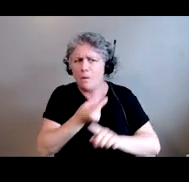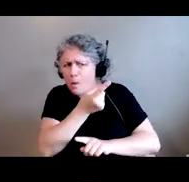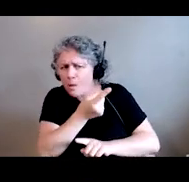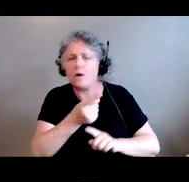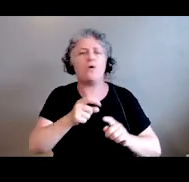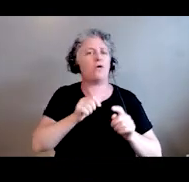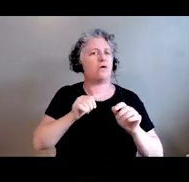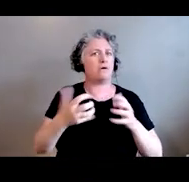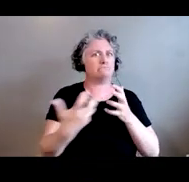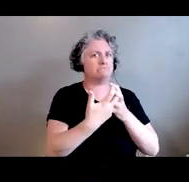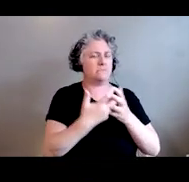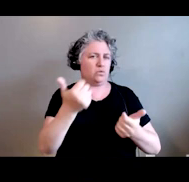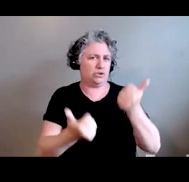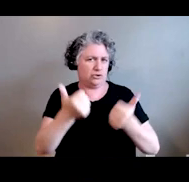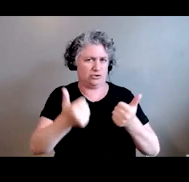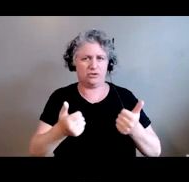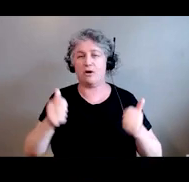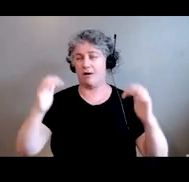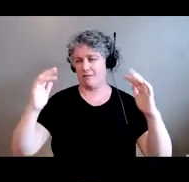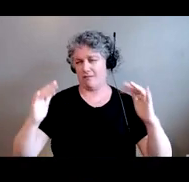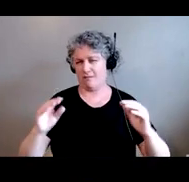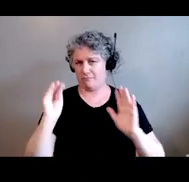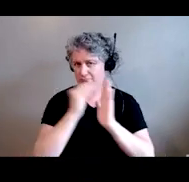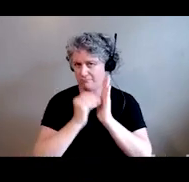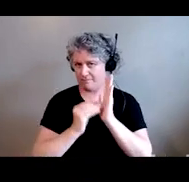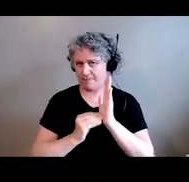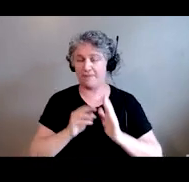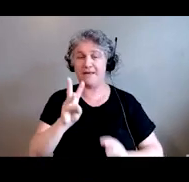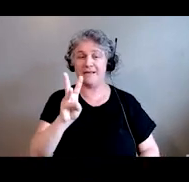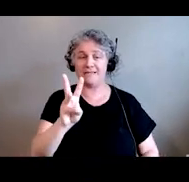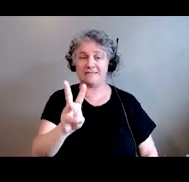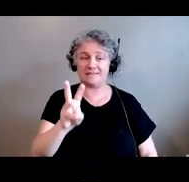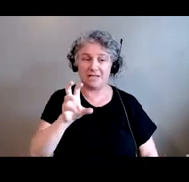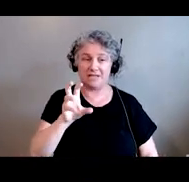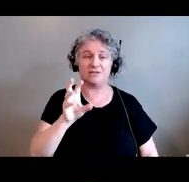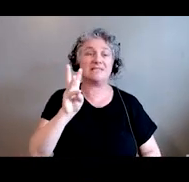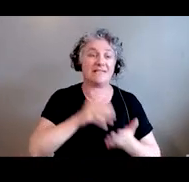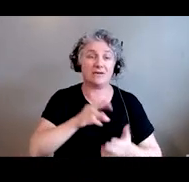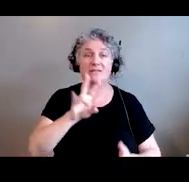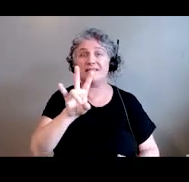an adopted standard or were not compliant and presented a barrier to a current or potential user.